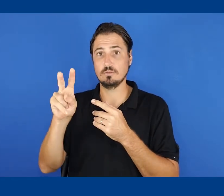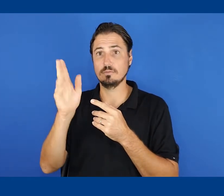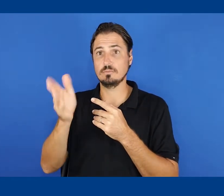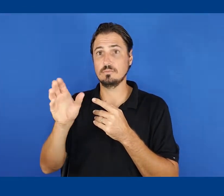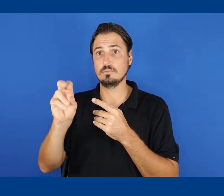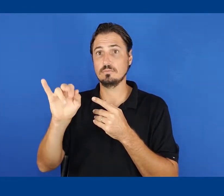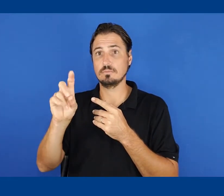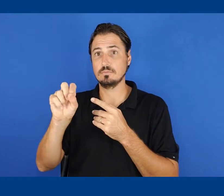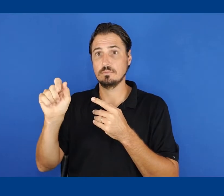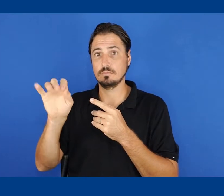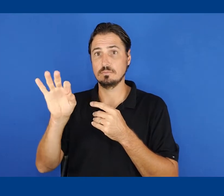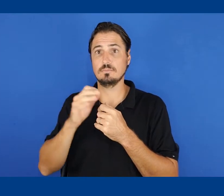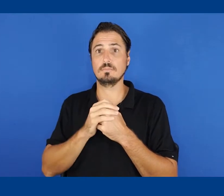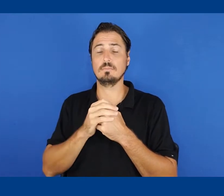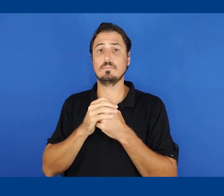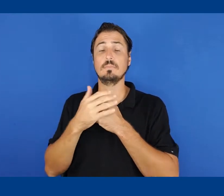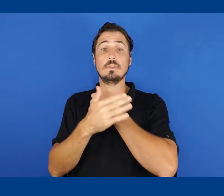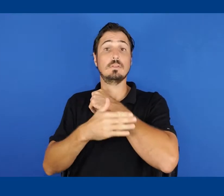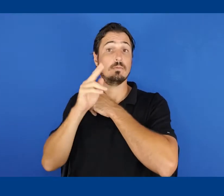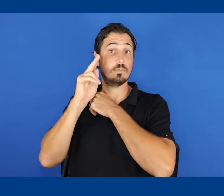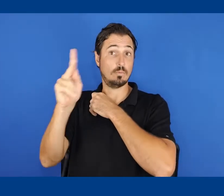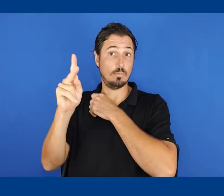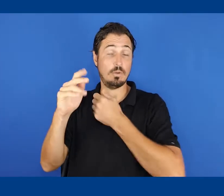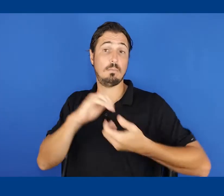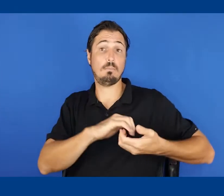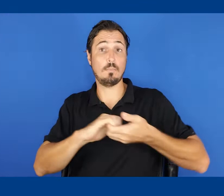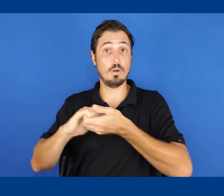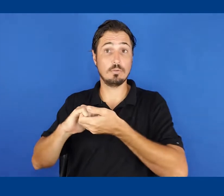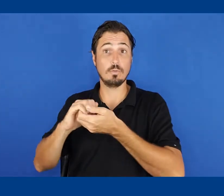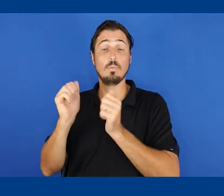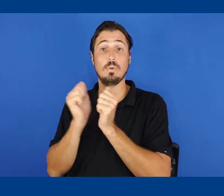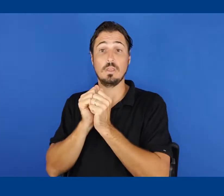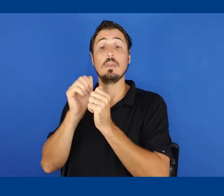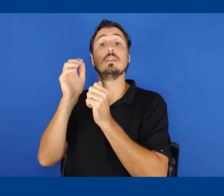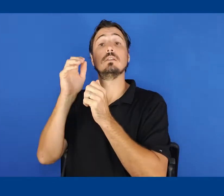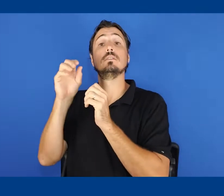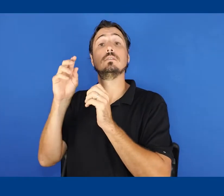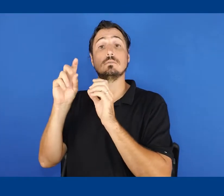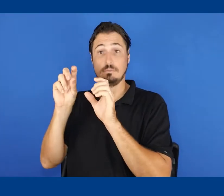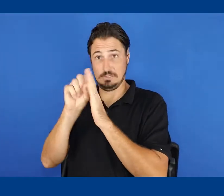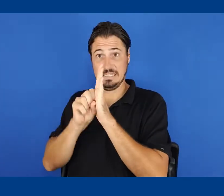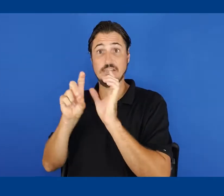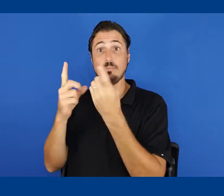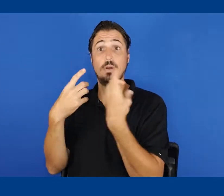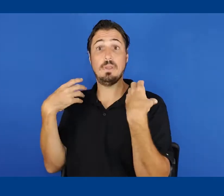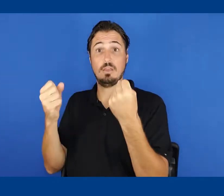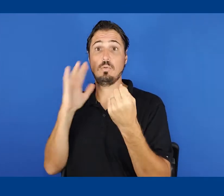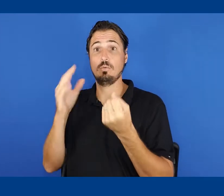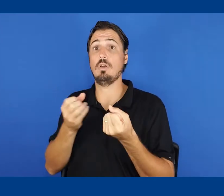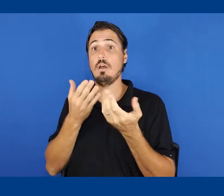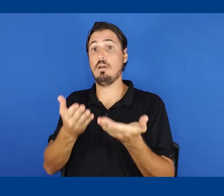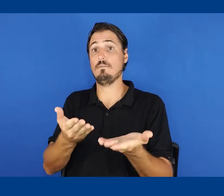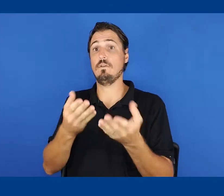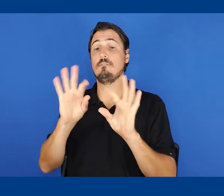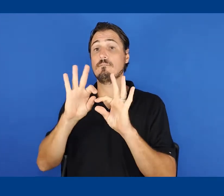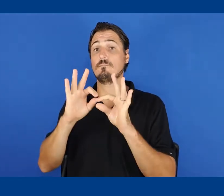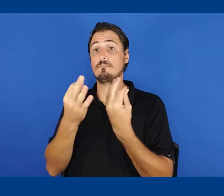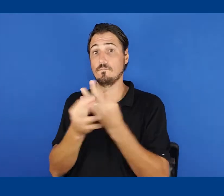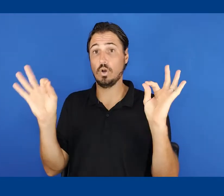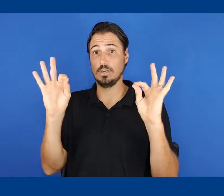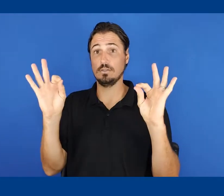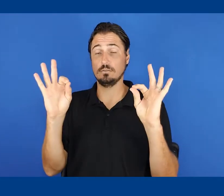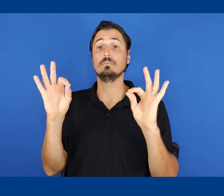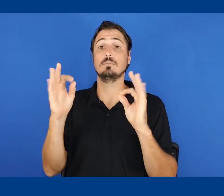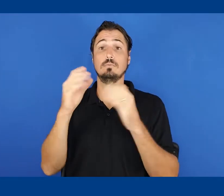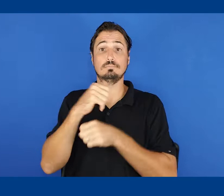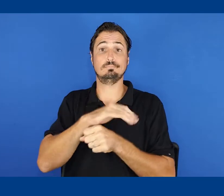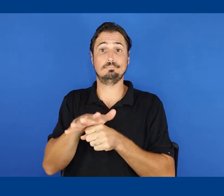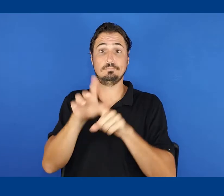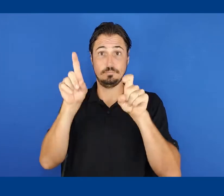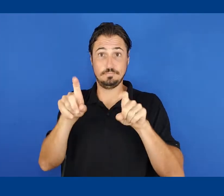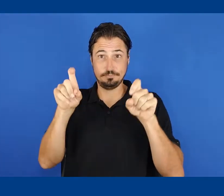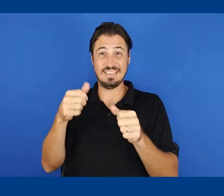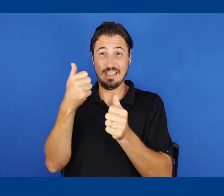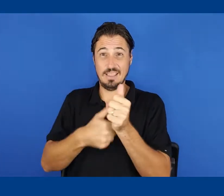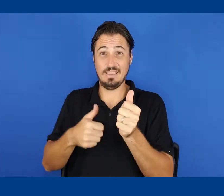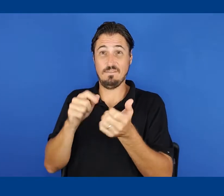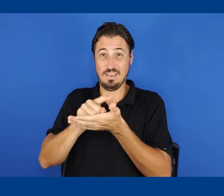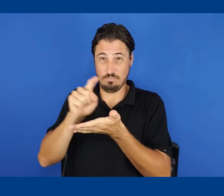The County of Kauai, in partnership with the Hawaii State Department of Health, will provide free COVID-19 community testing at rotating sites every Sunday through the end of the year.